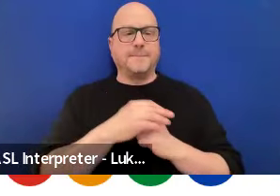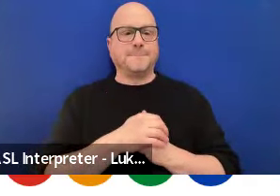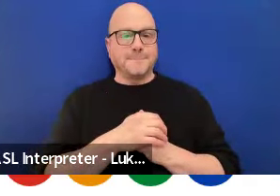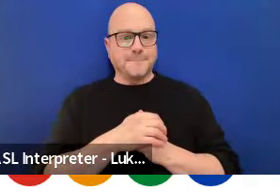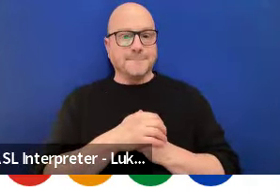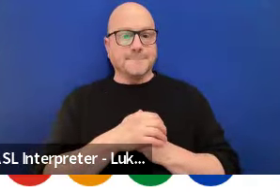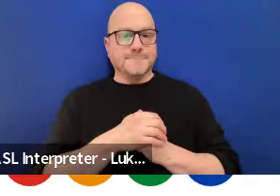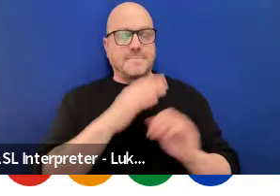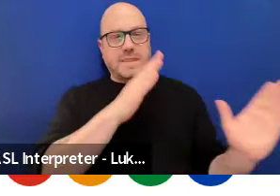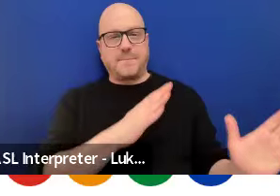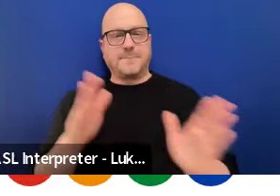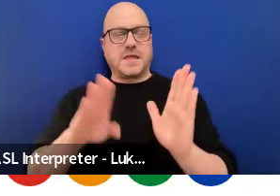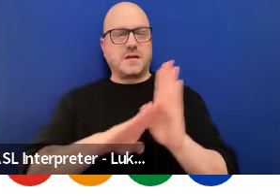PROJECTS AND THAT WORK.